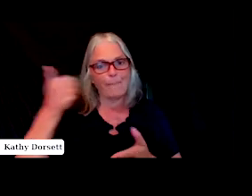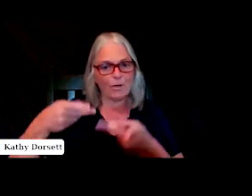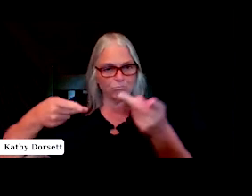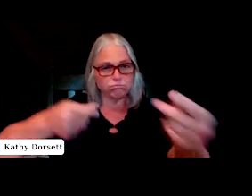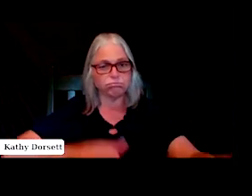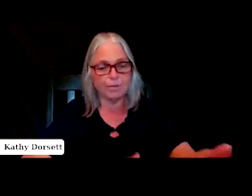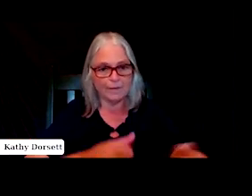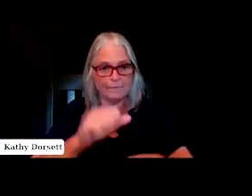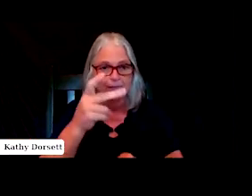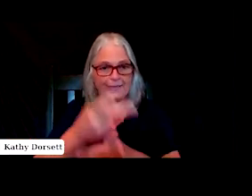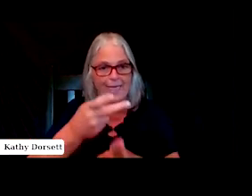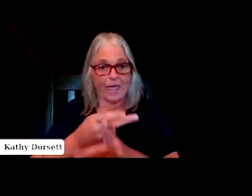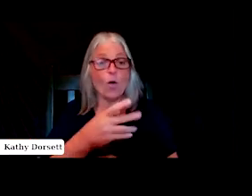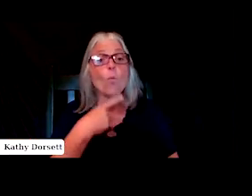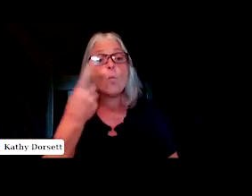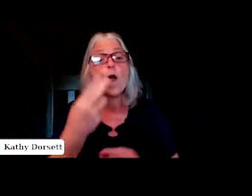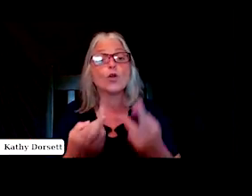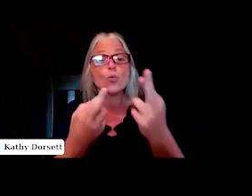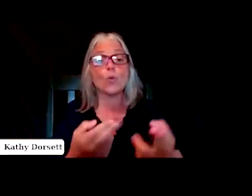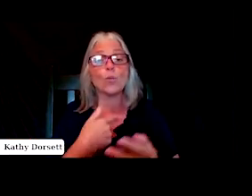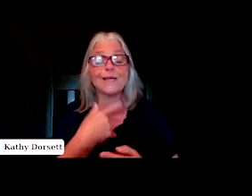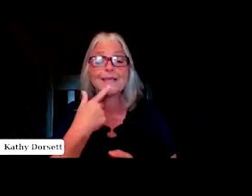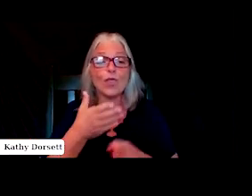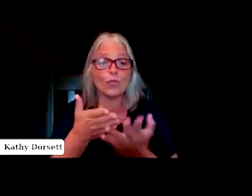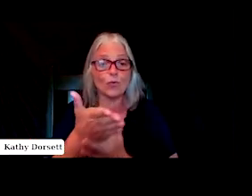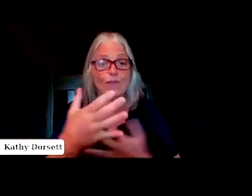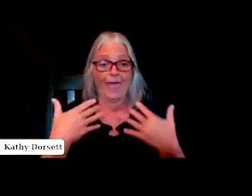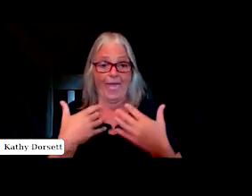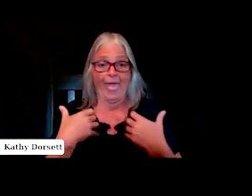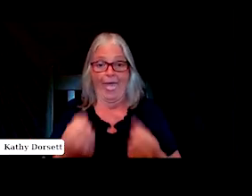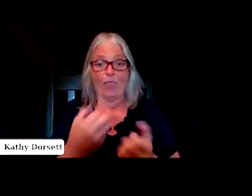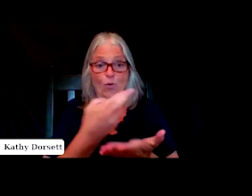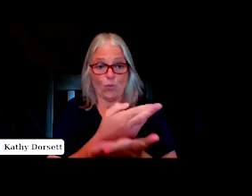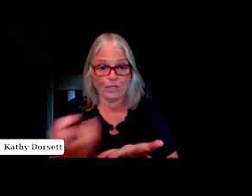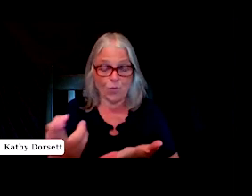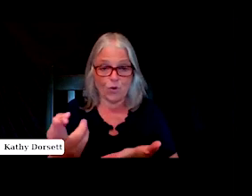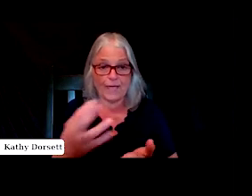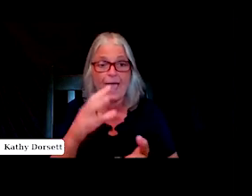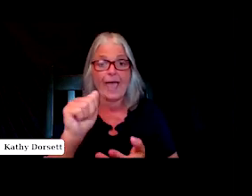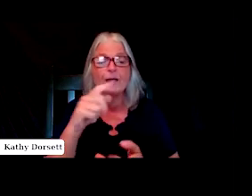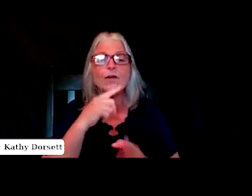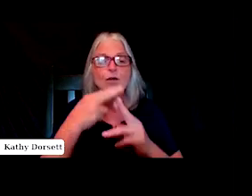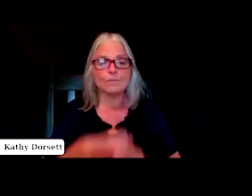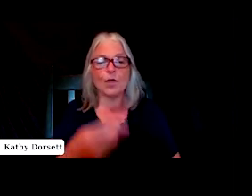One recommendation we would like to highlight is through the Health and Services administration otherwise known as Hrsa.